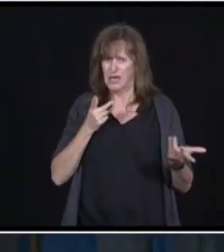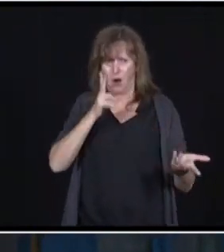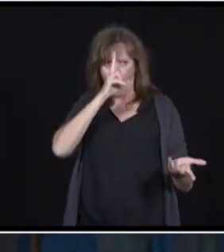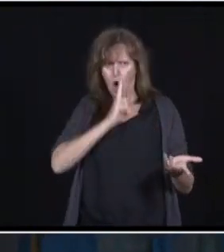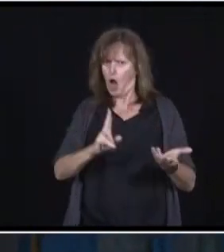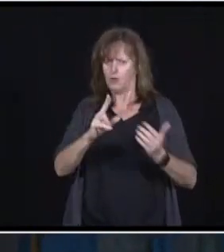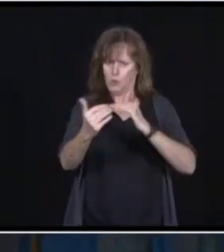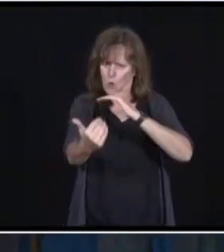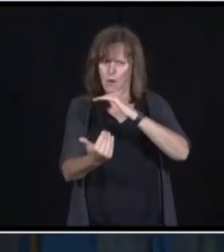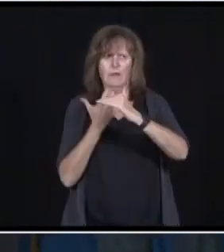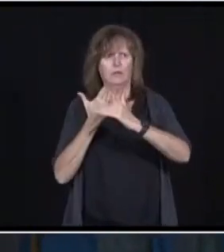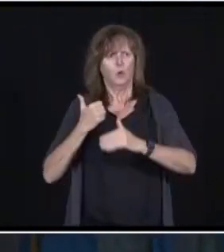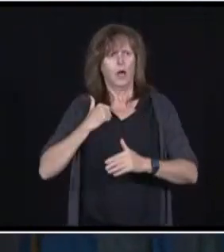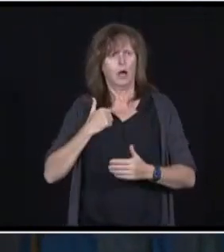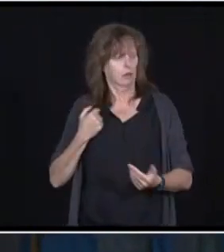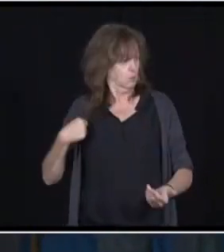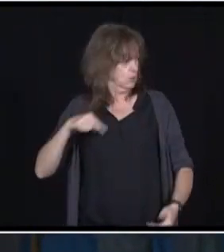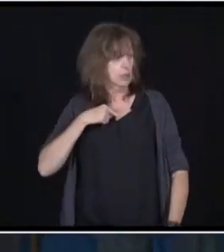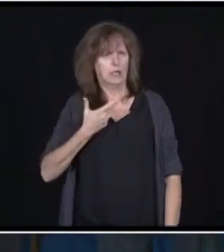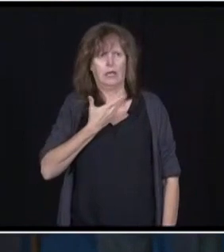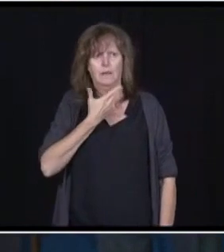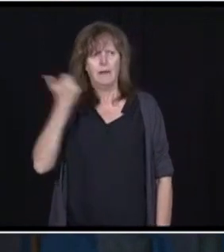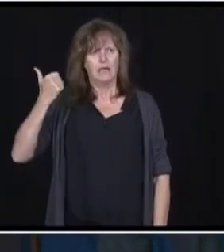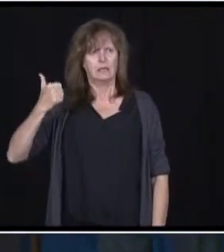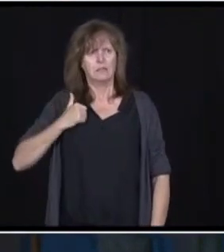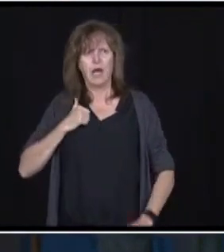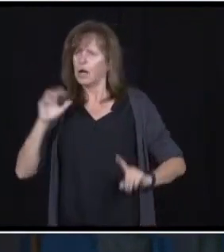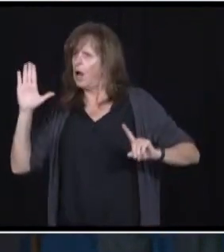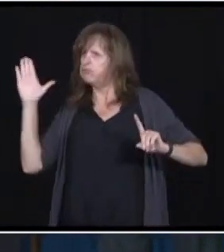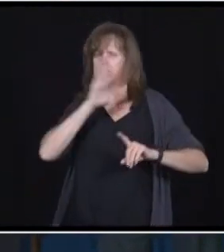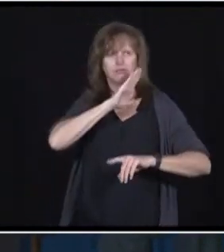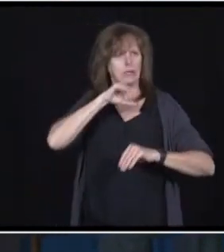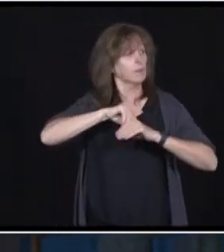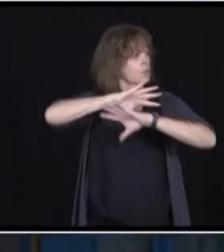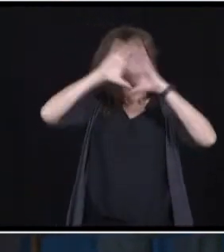rely on. The first line of defence, Iowa's call it.